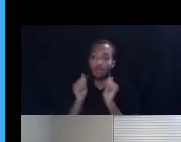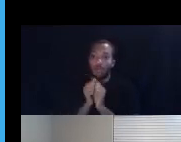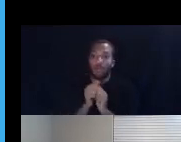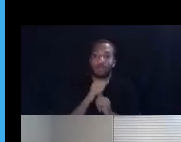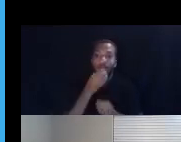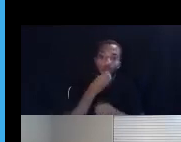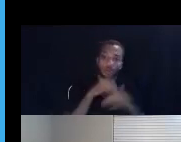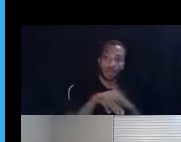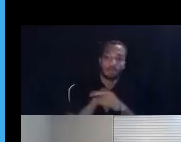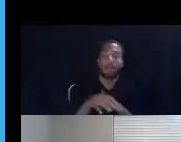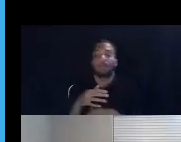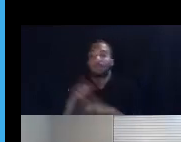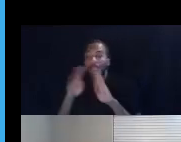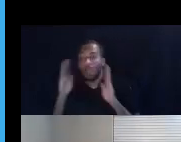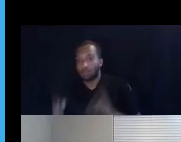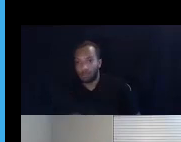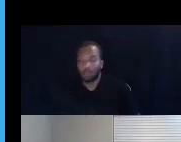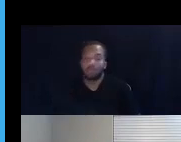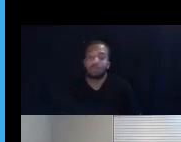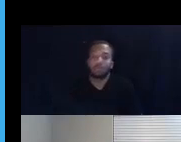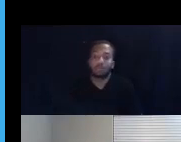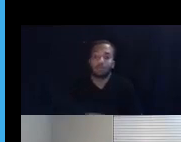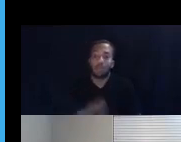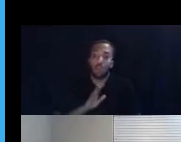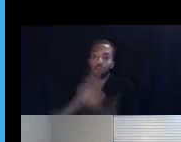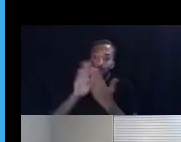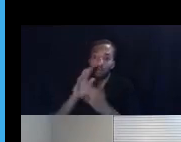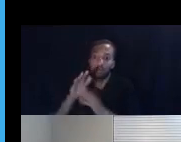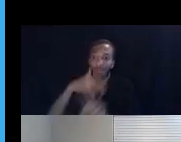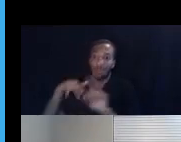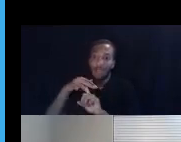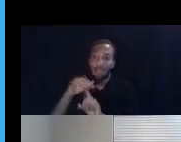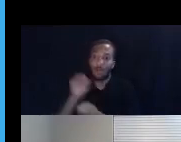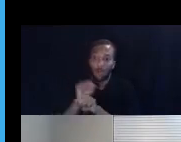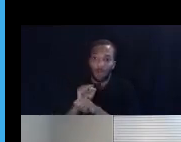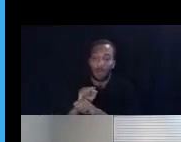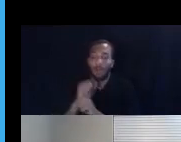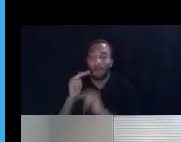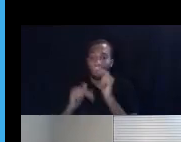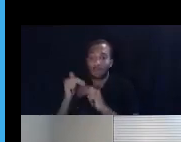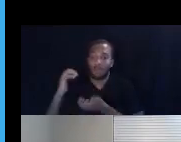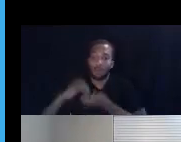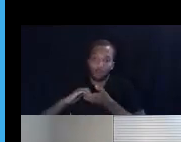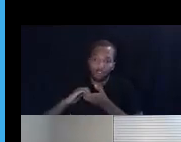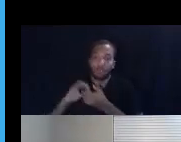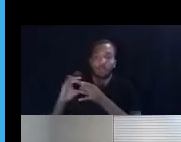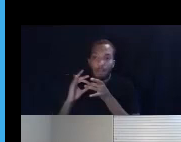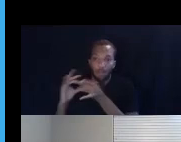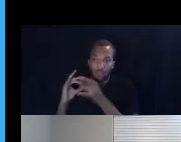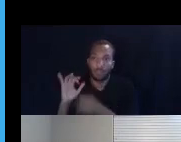that are addressing climate work and building partnerships and collaboration. So there's that requirement.